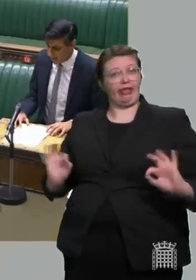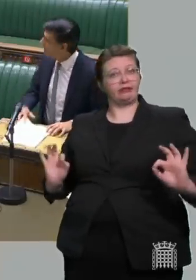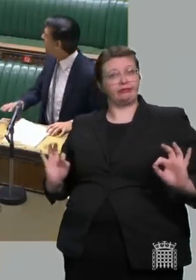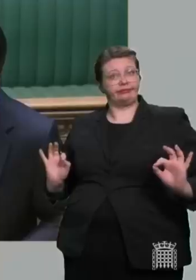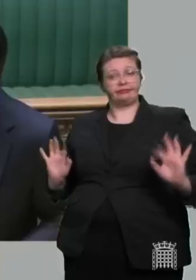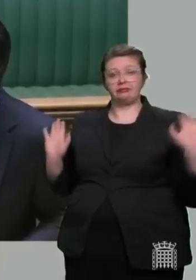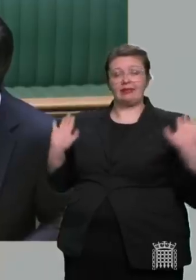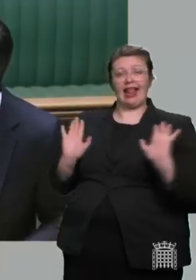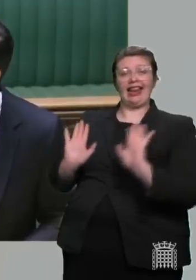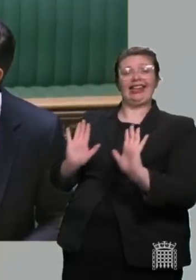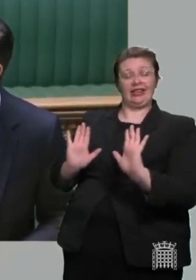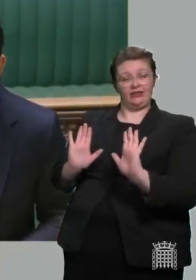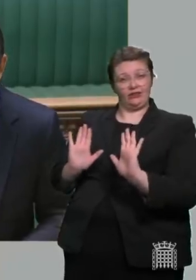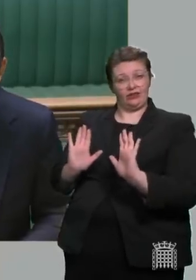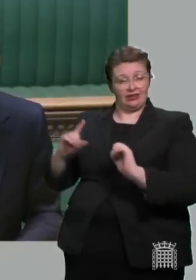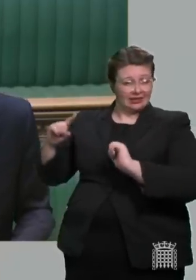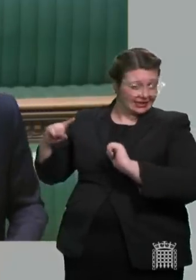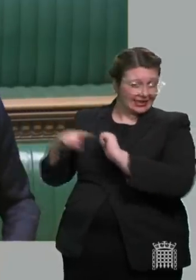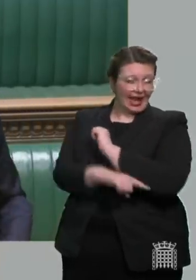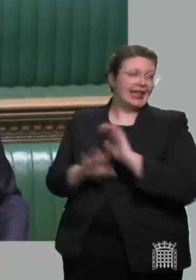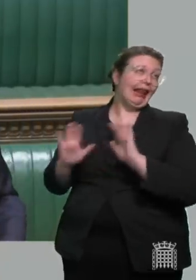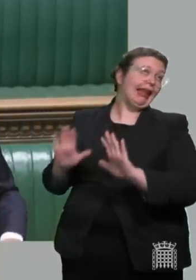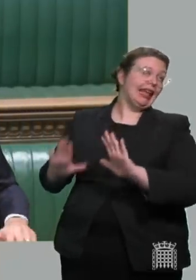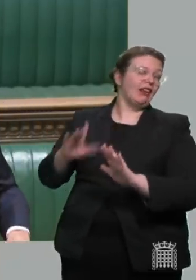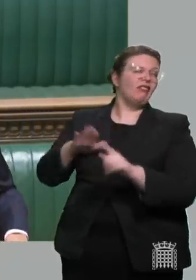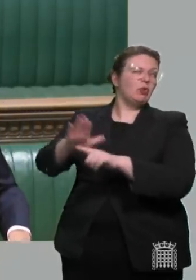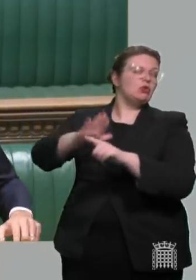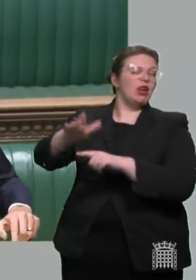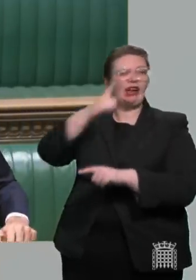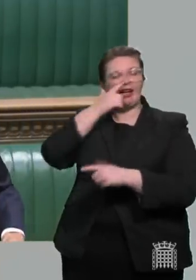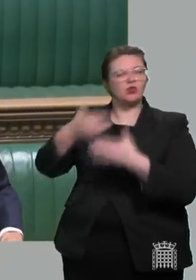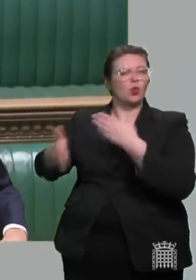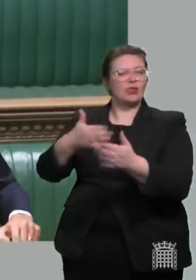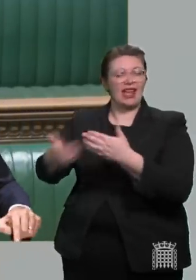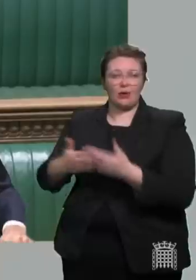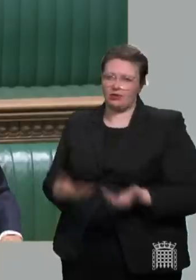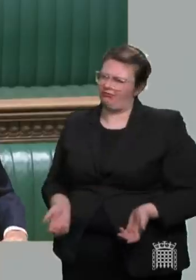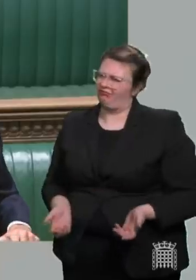our debt problem for someone else in the future to deal with. That has never been the way of a